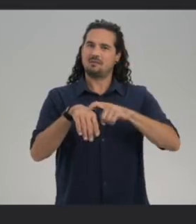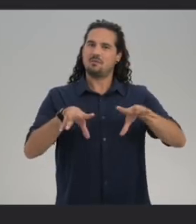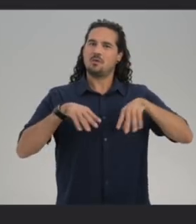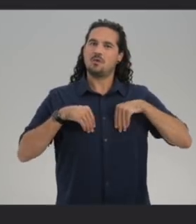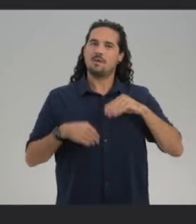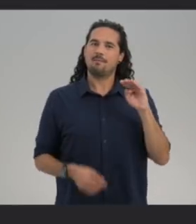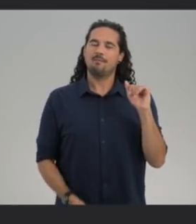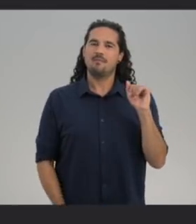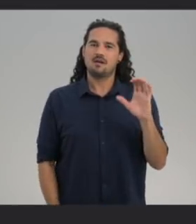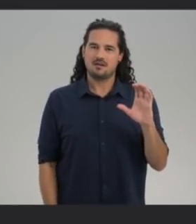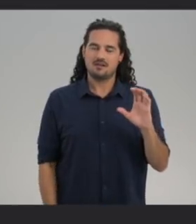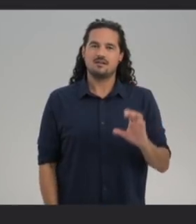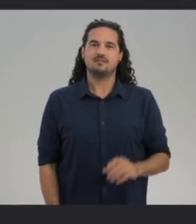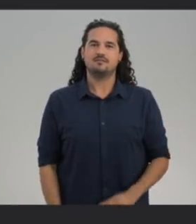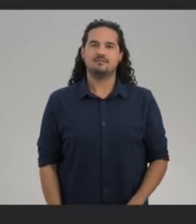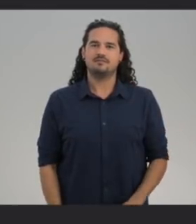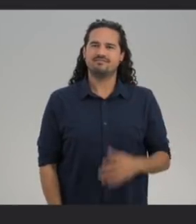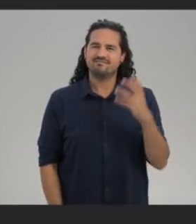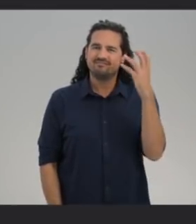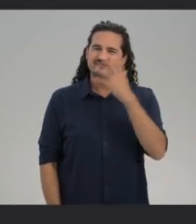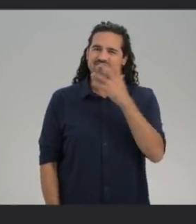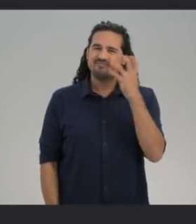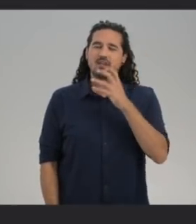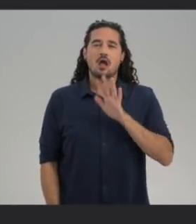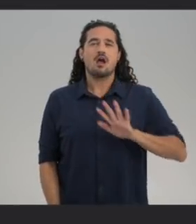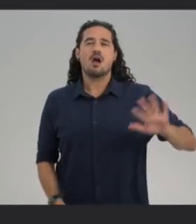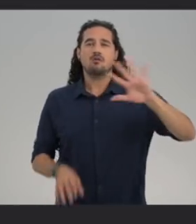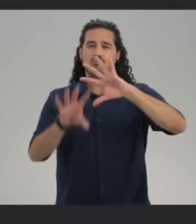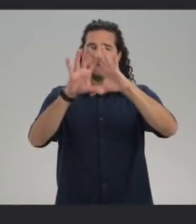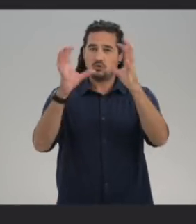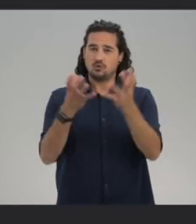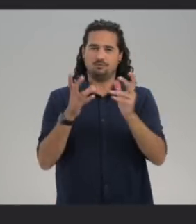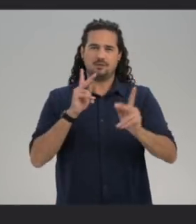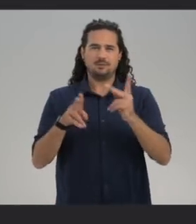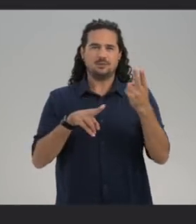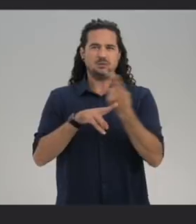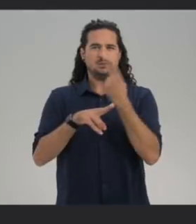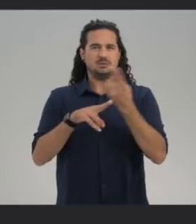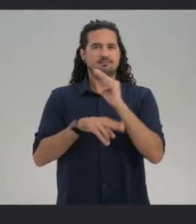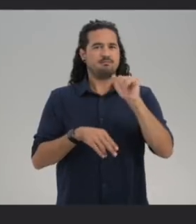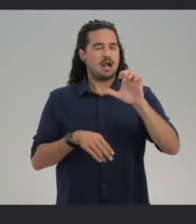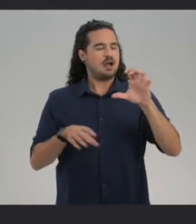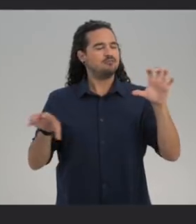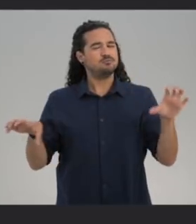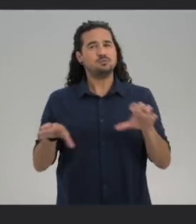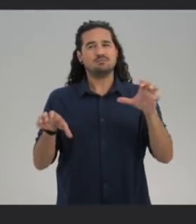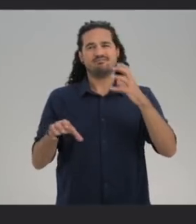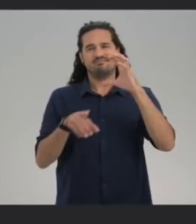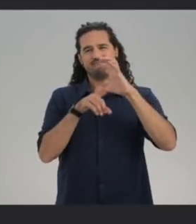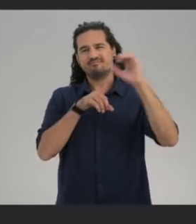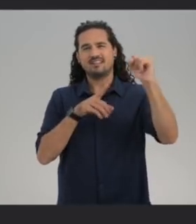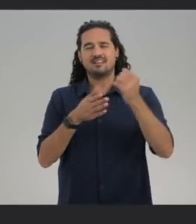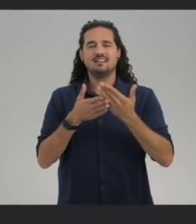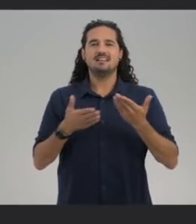which is simply amazing. And all around the world, people use the Mac to do remarkable things.